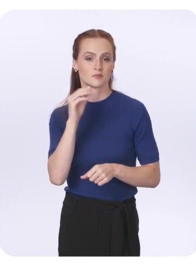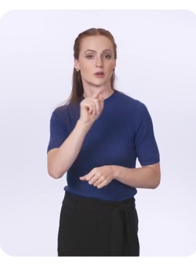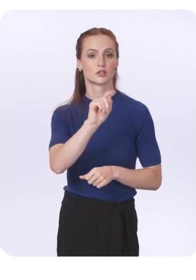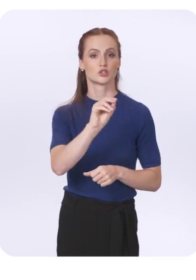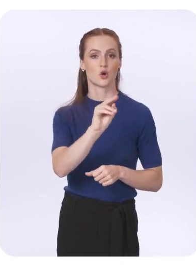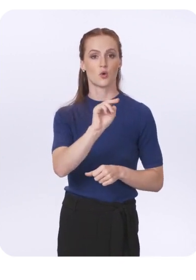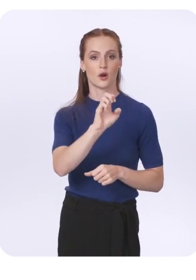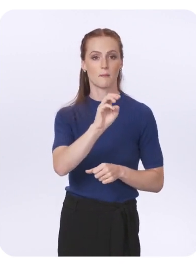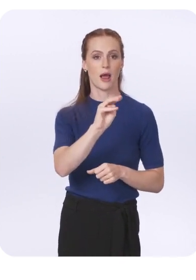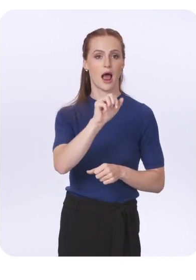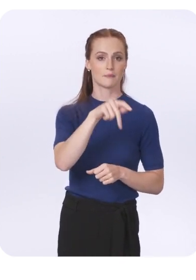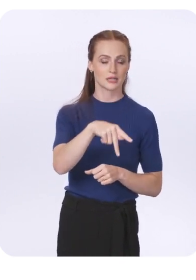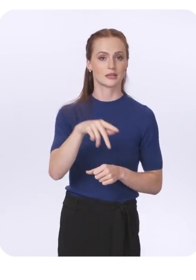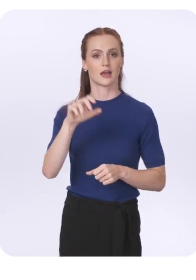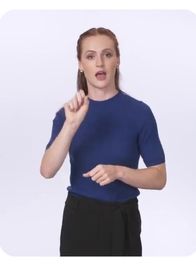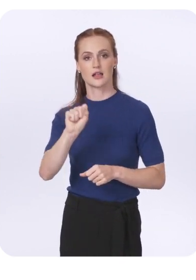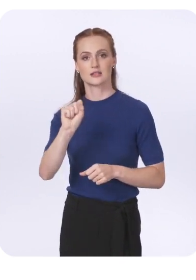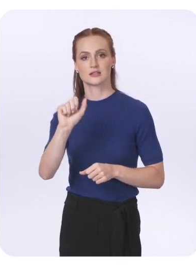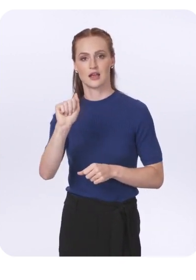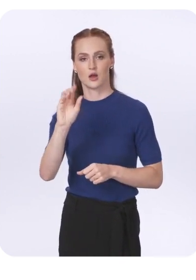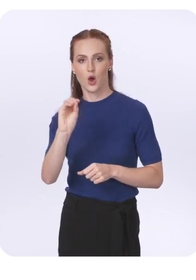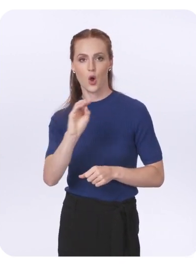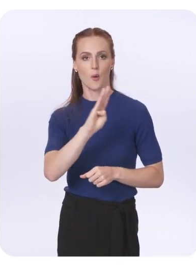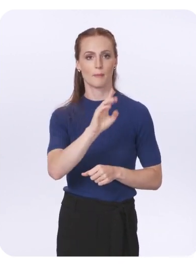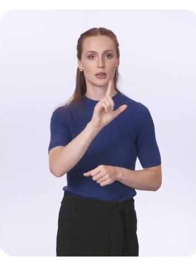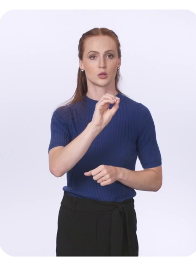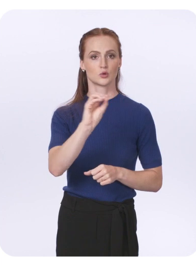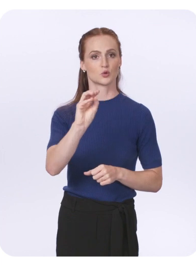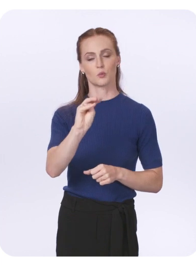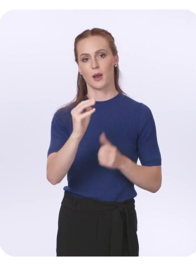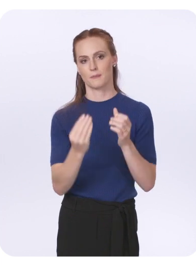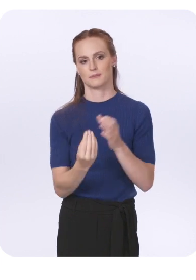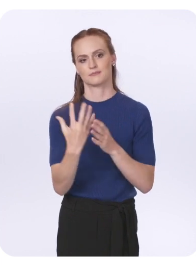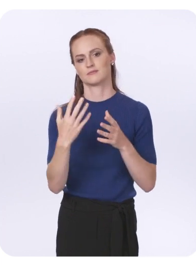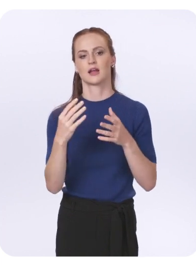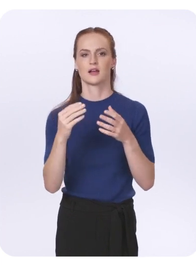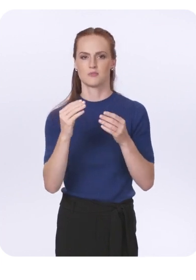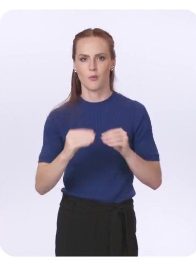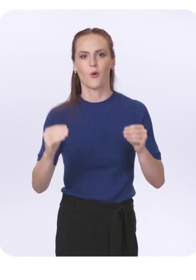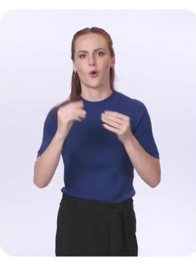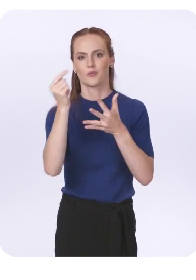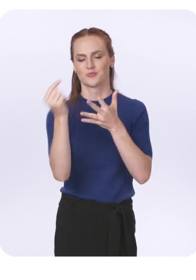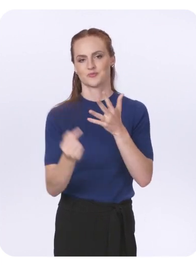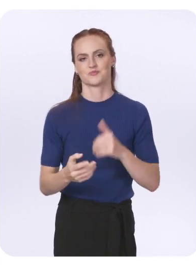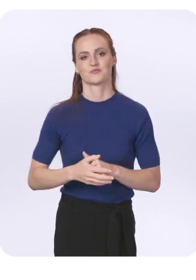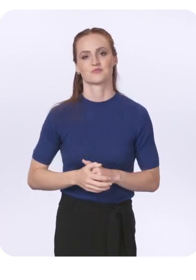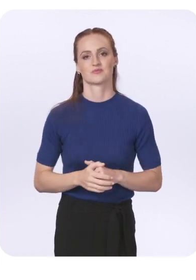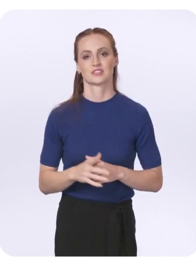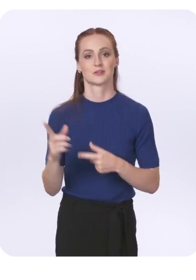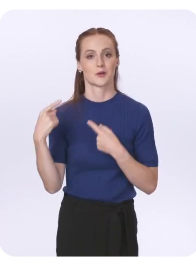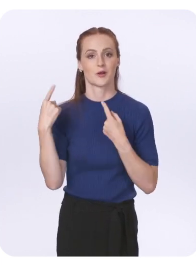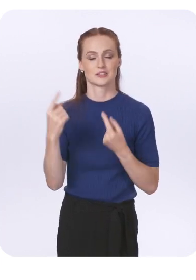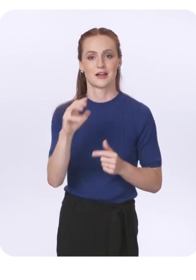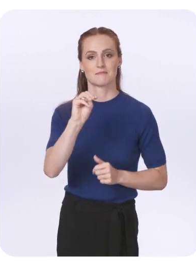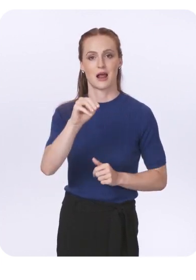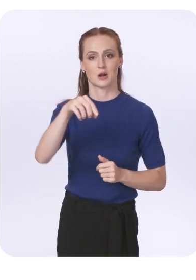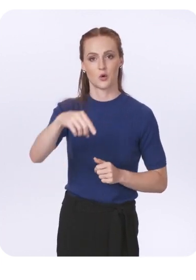as tone mapping, SSAO, Bloom, and much more. And for the longest time in our Meta Quest devices,